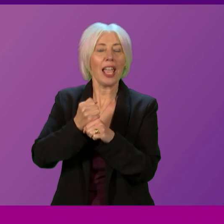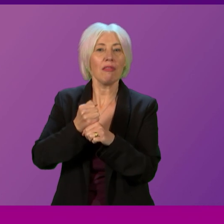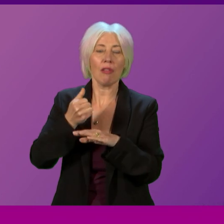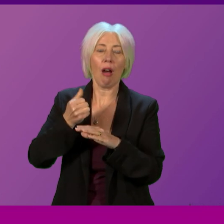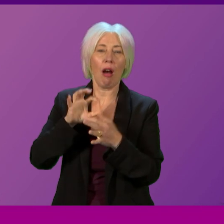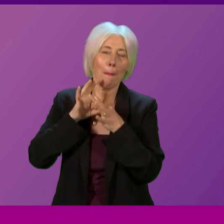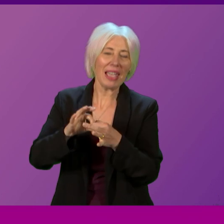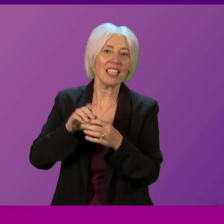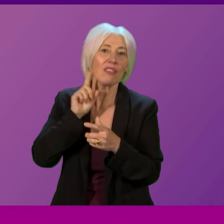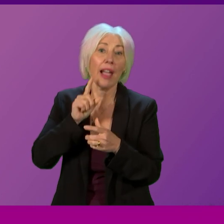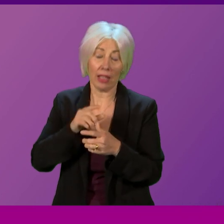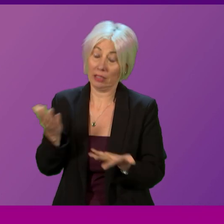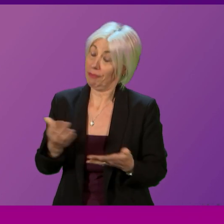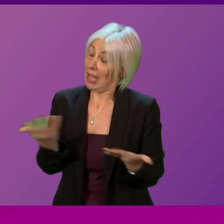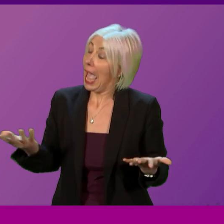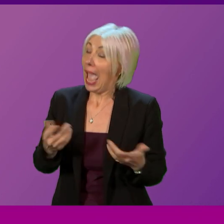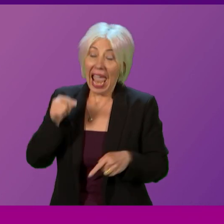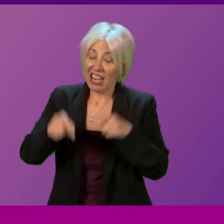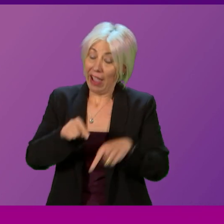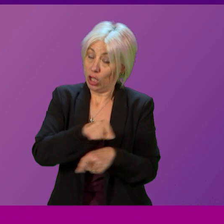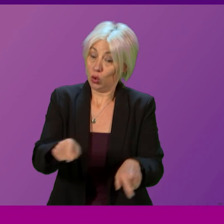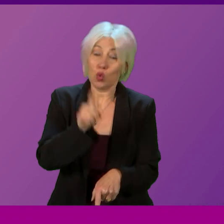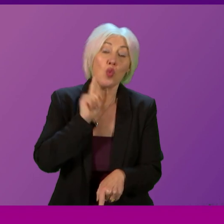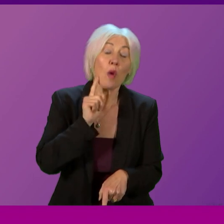Violence against women and girls is abhorrent.